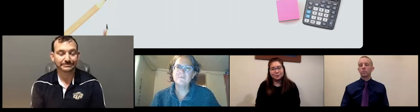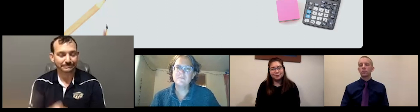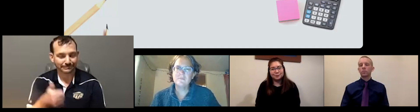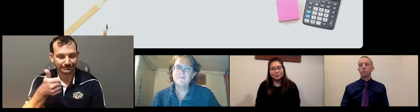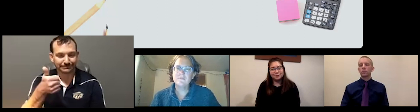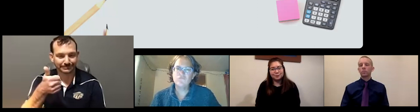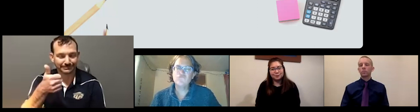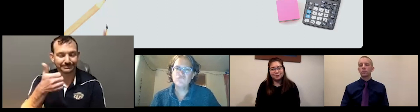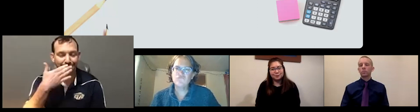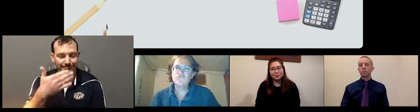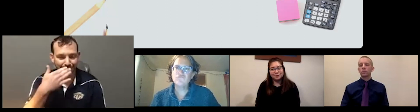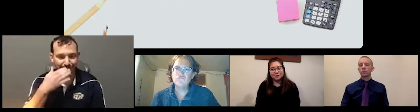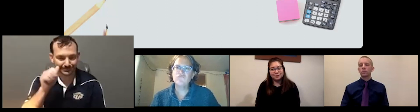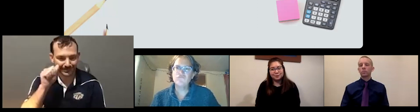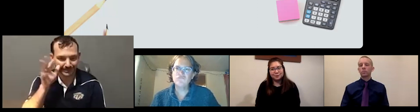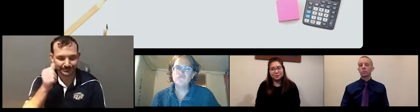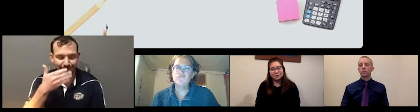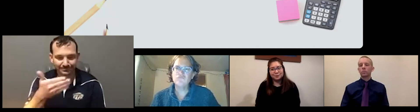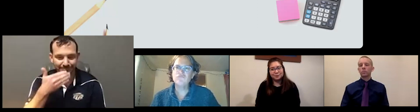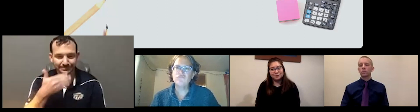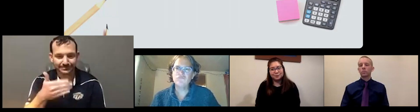Good answer. Thank you, Alicia.